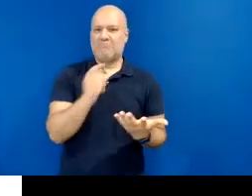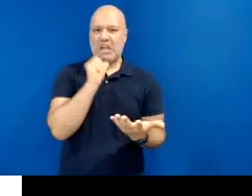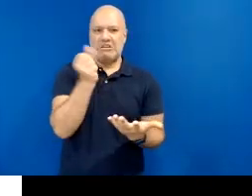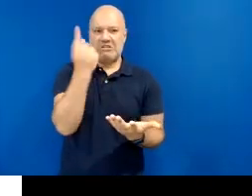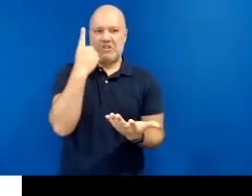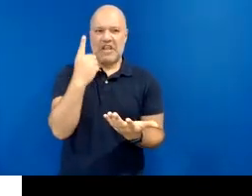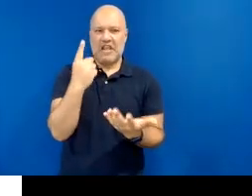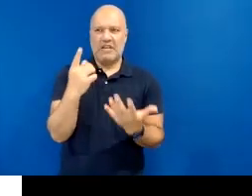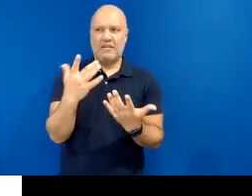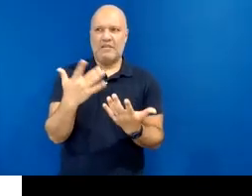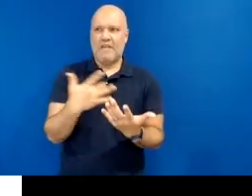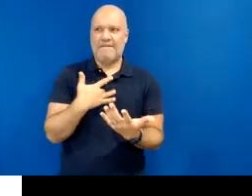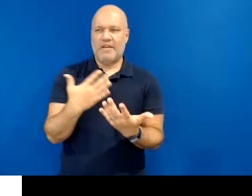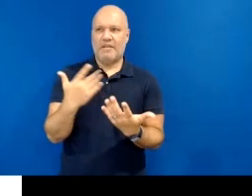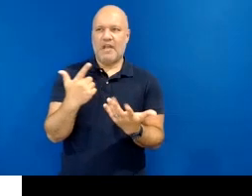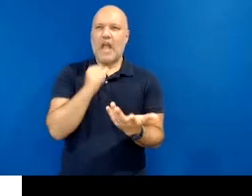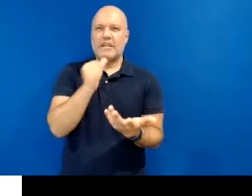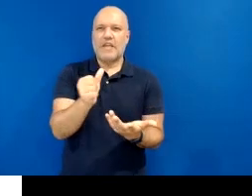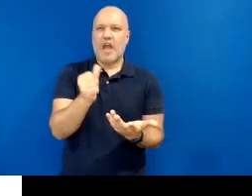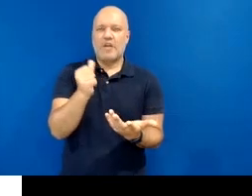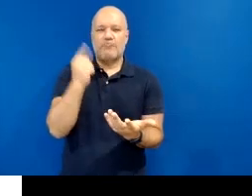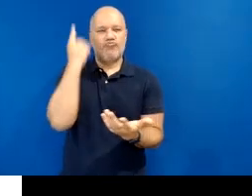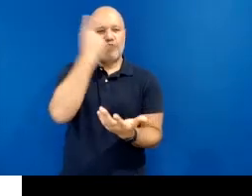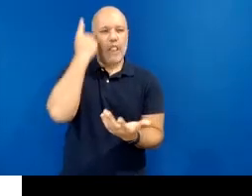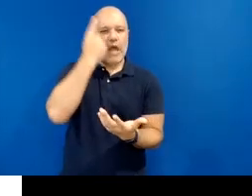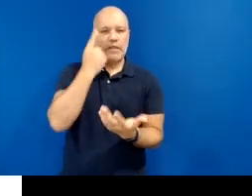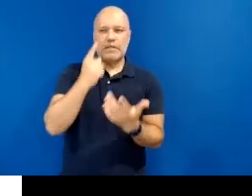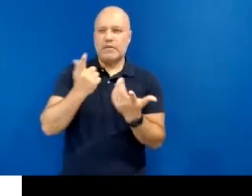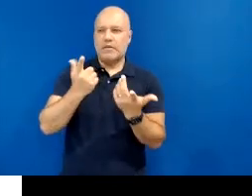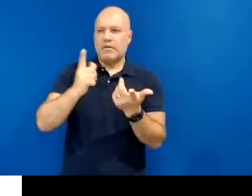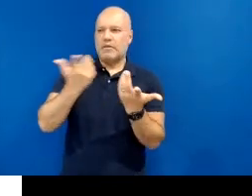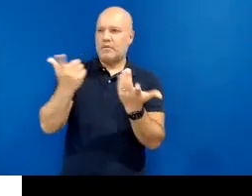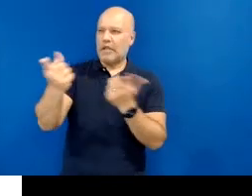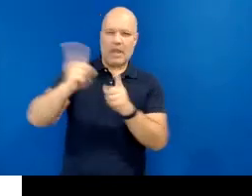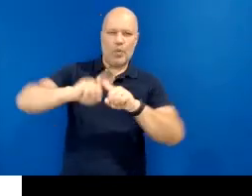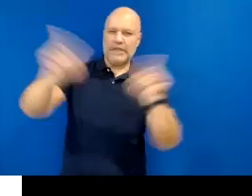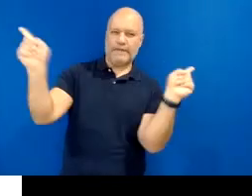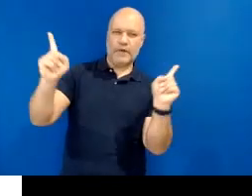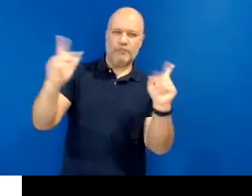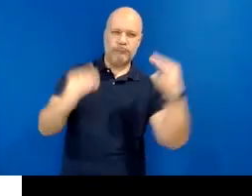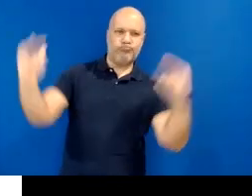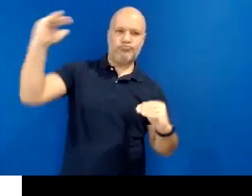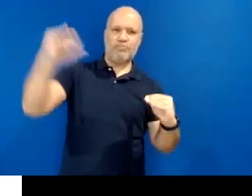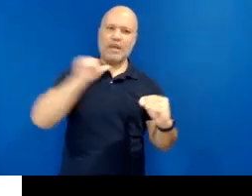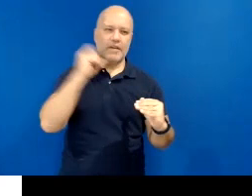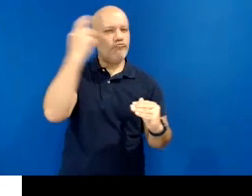I didn't have that consciousness that I have now. And so I think about that with our students, right?